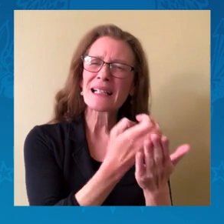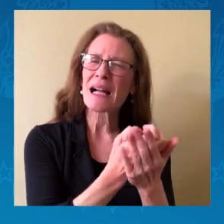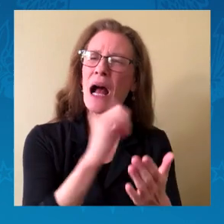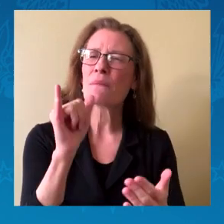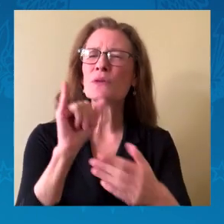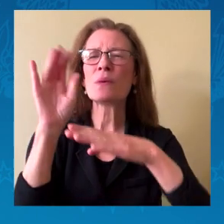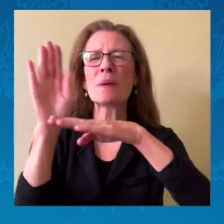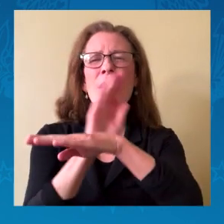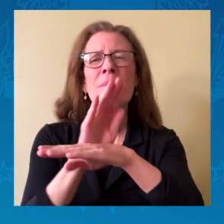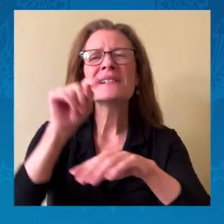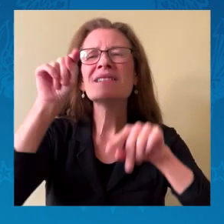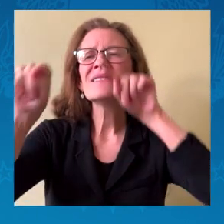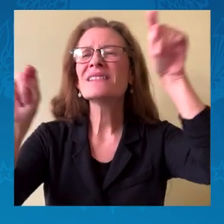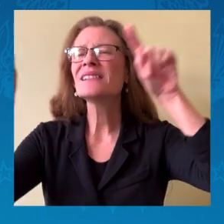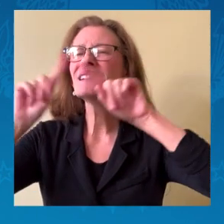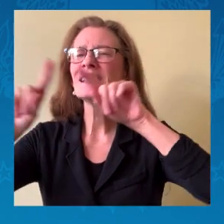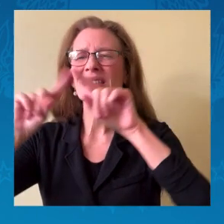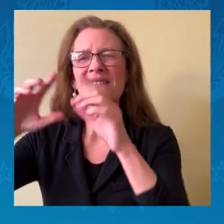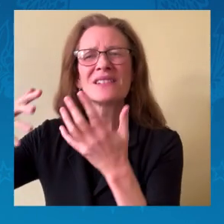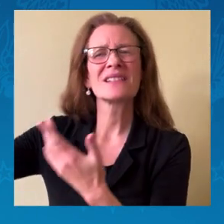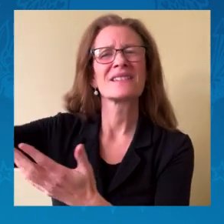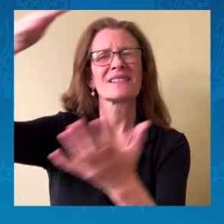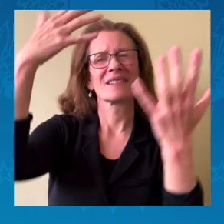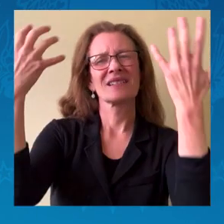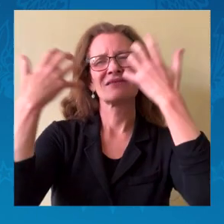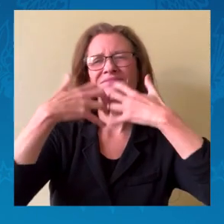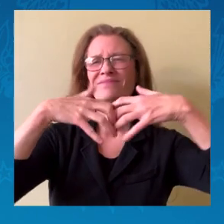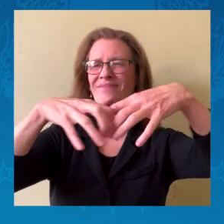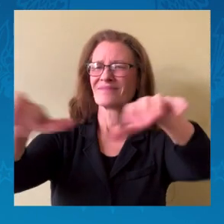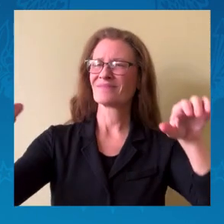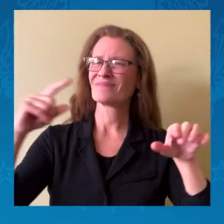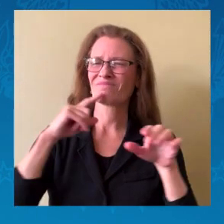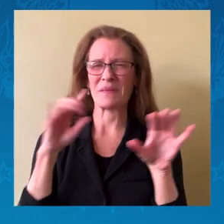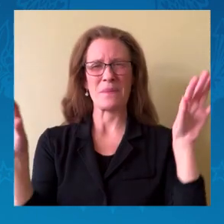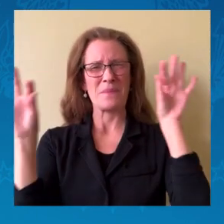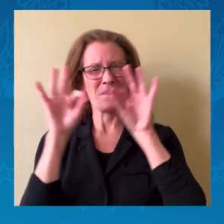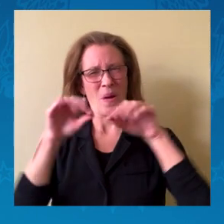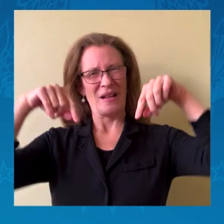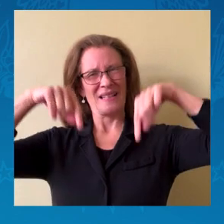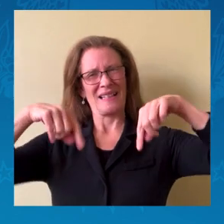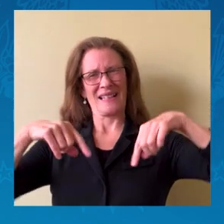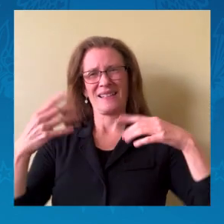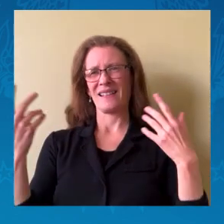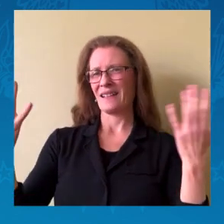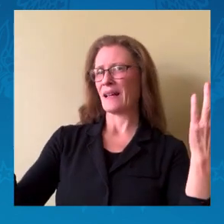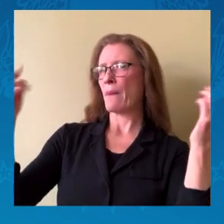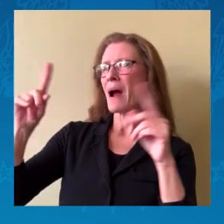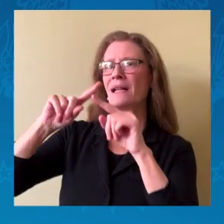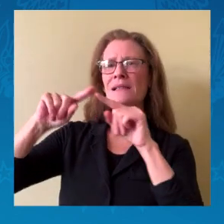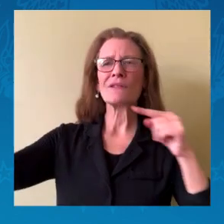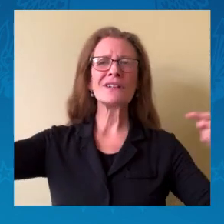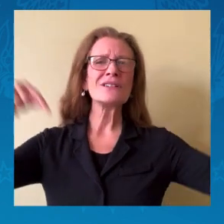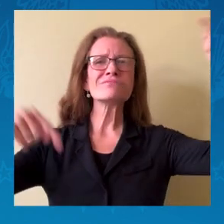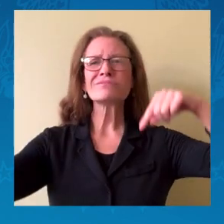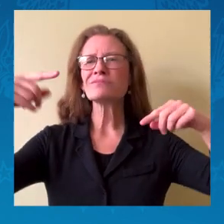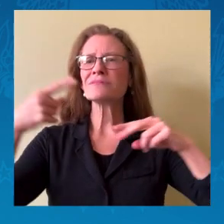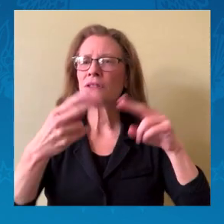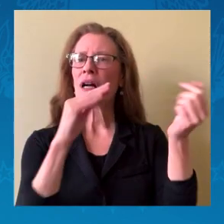Our work at the Commerce Department and I'm joined here by Dr. Spinrad, who runs NOAA, covers climate and weather data services,